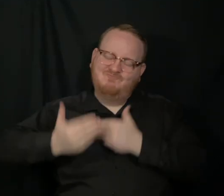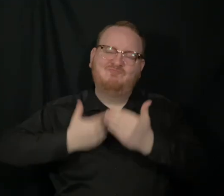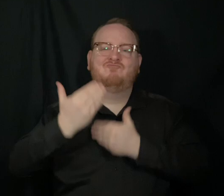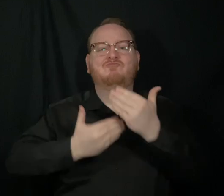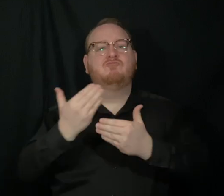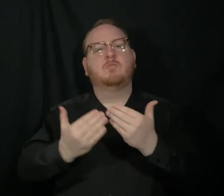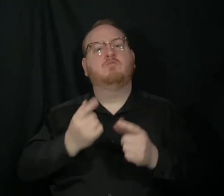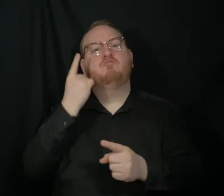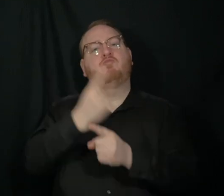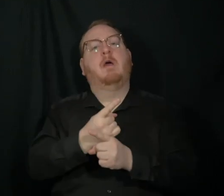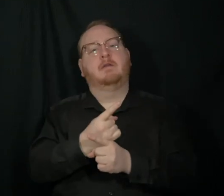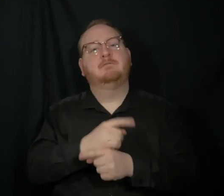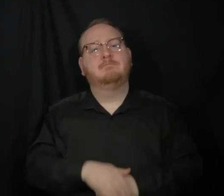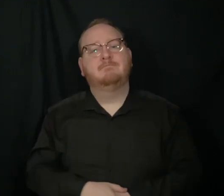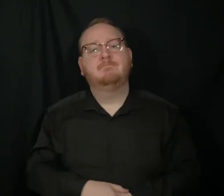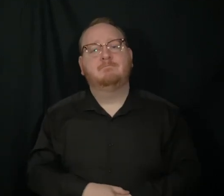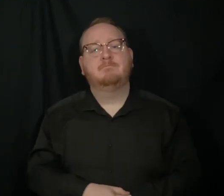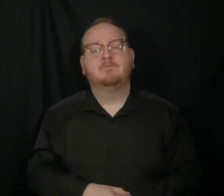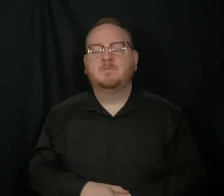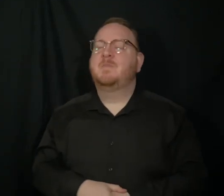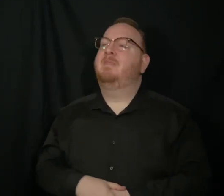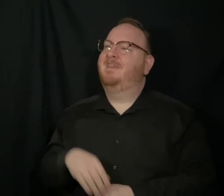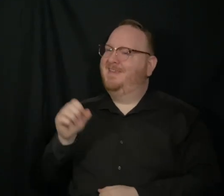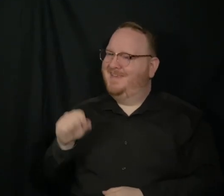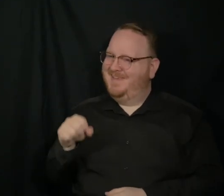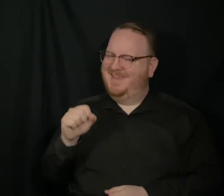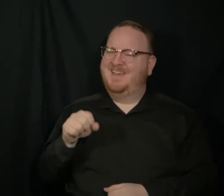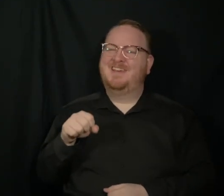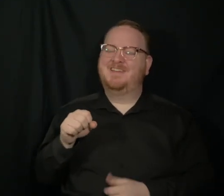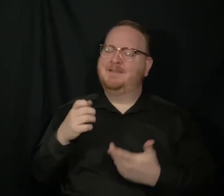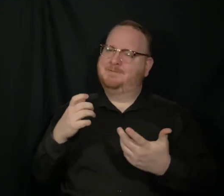Janel Frost: Yeah, I think it's kind of crazy to be able to look